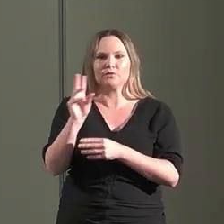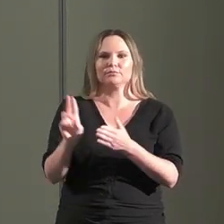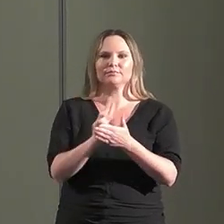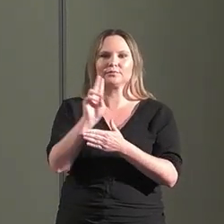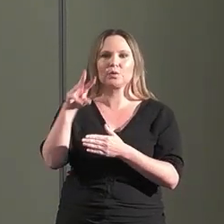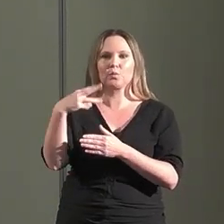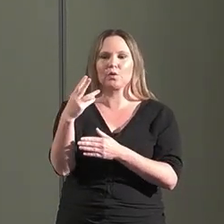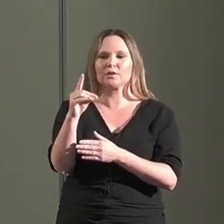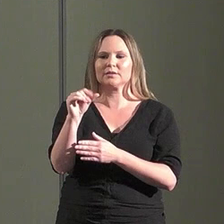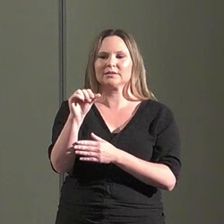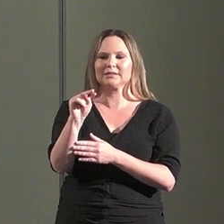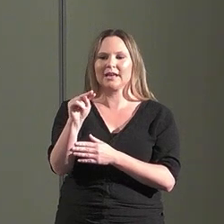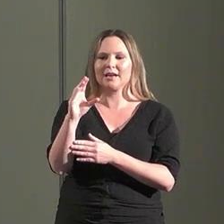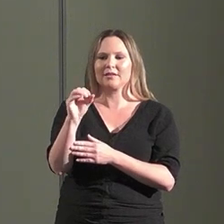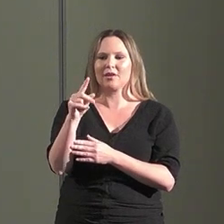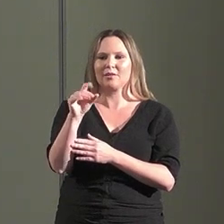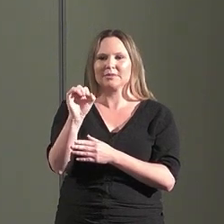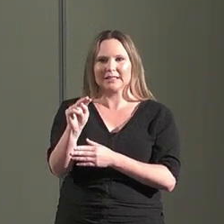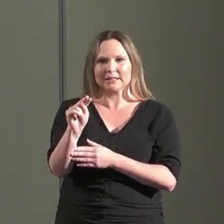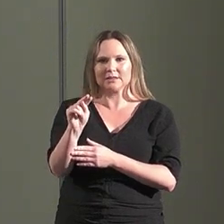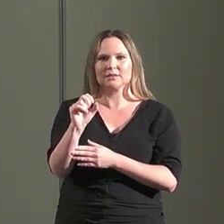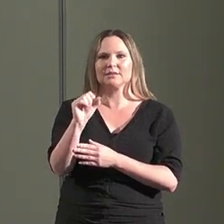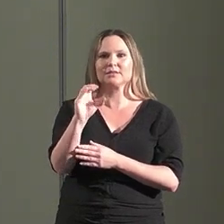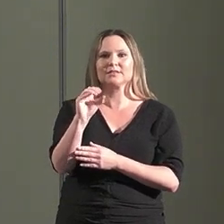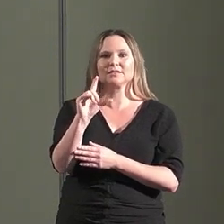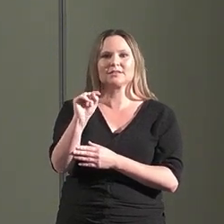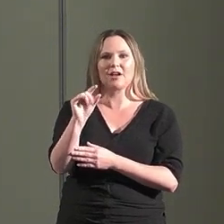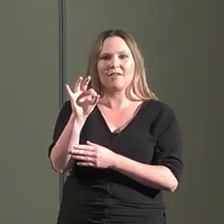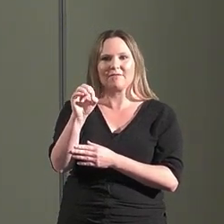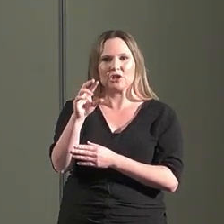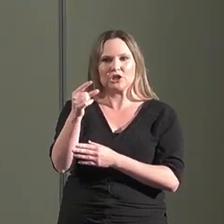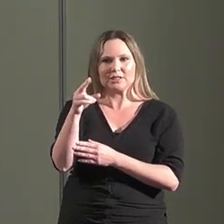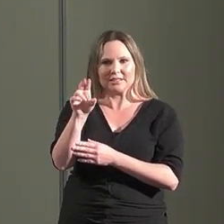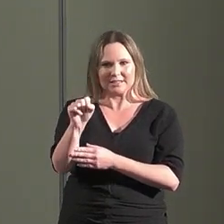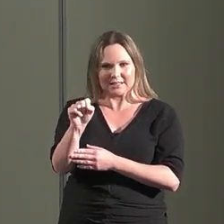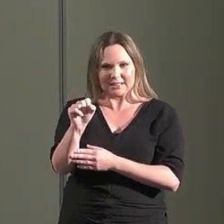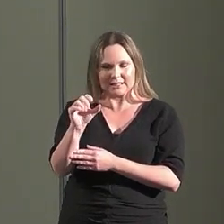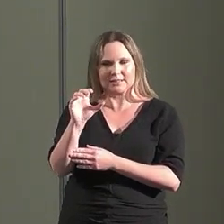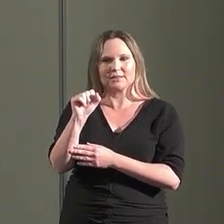of Washington. Dustin and Dan and Sheryl.